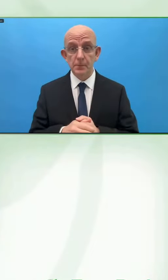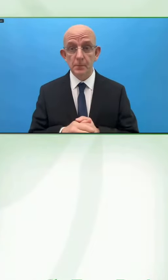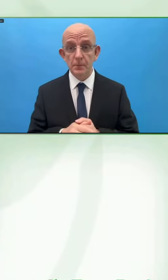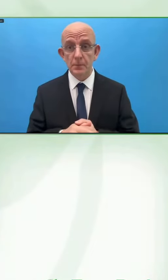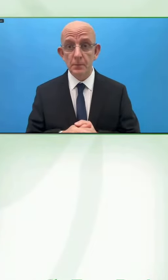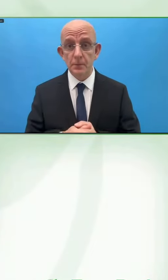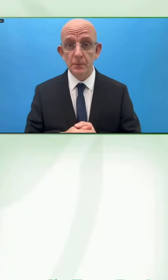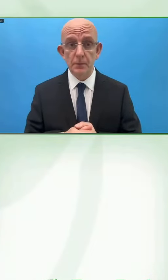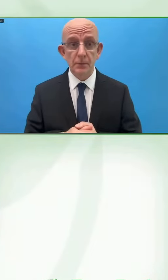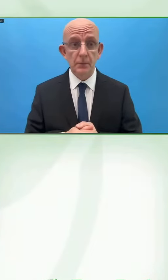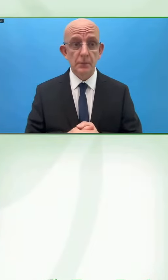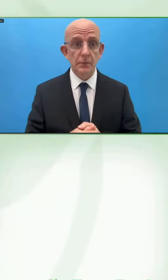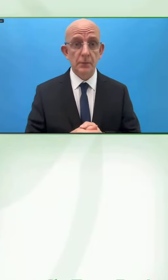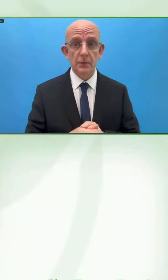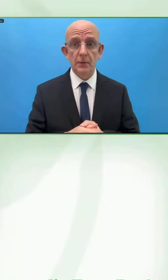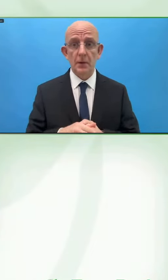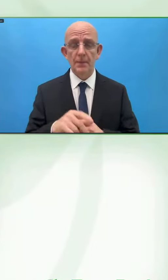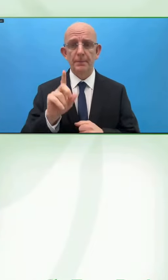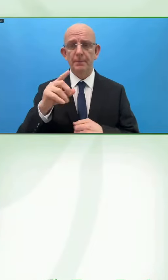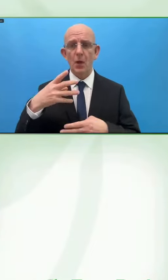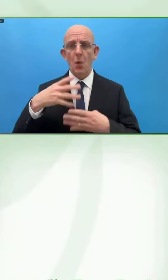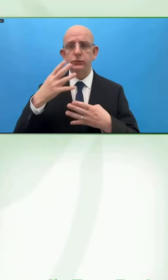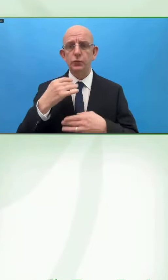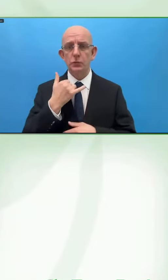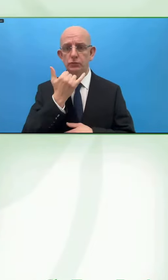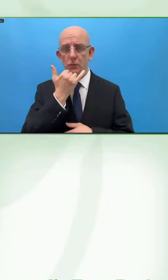Then I will start the panel.